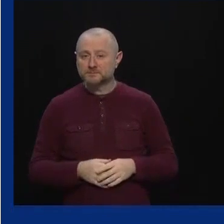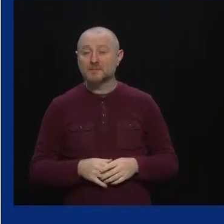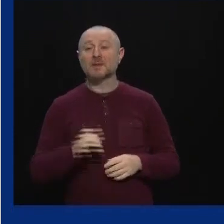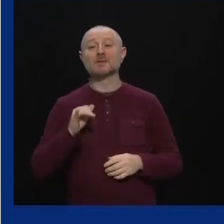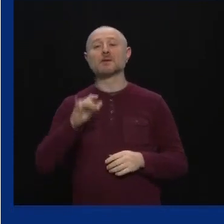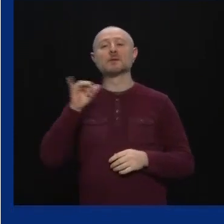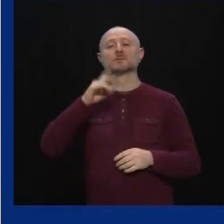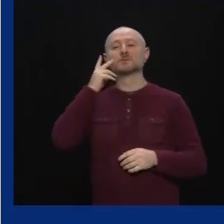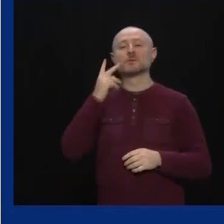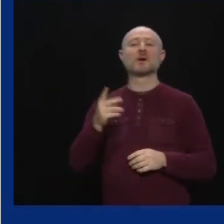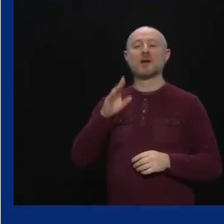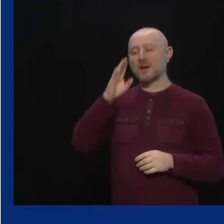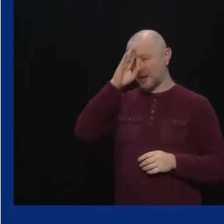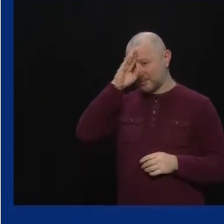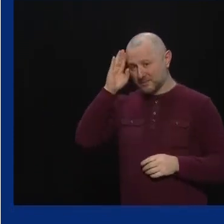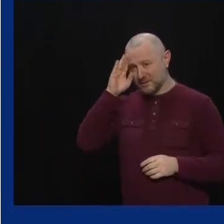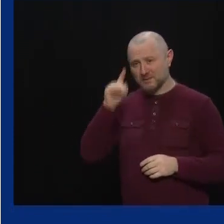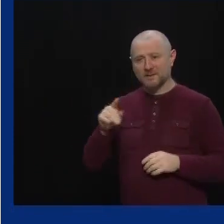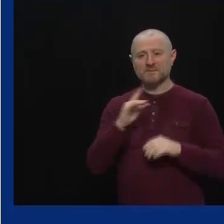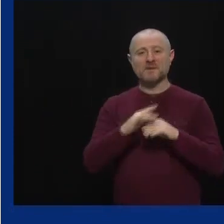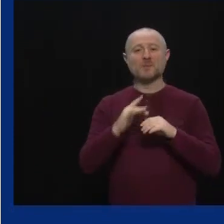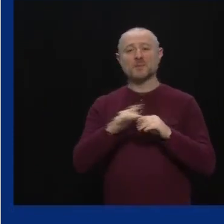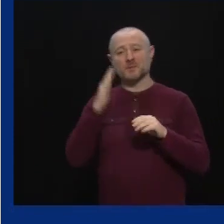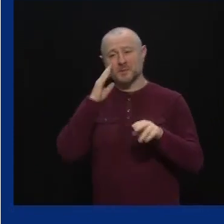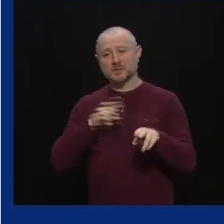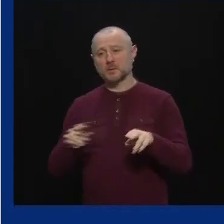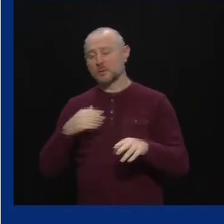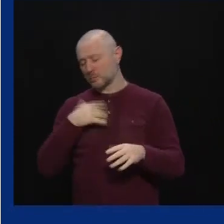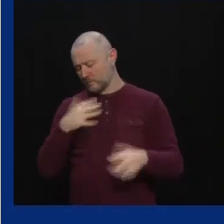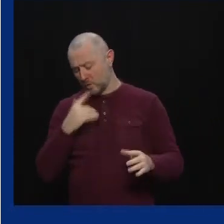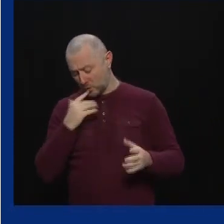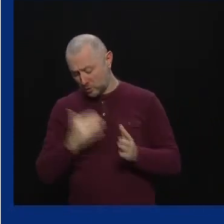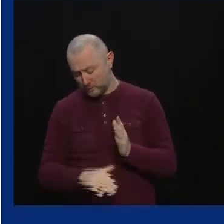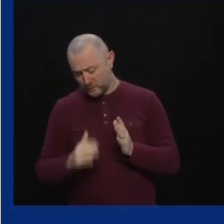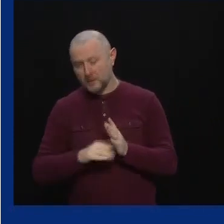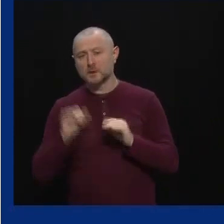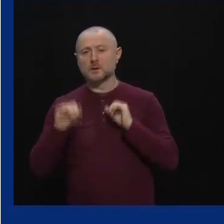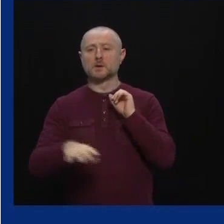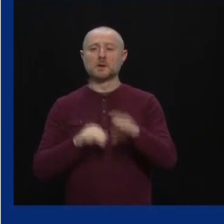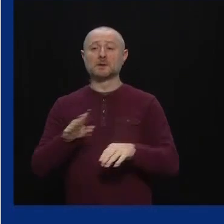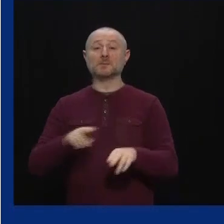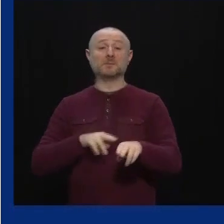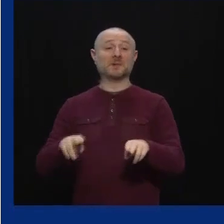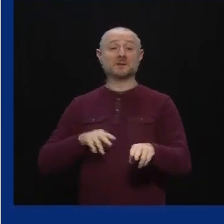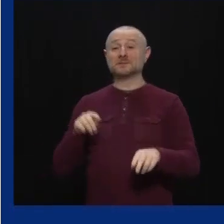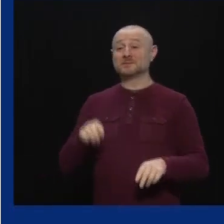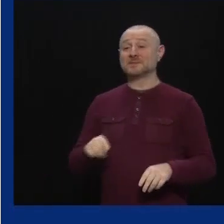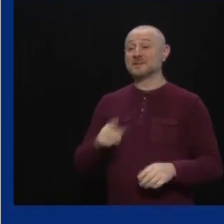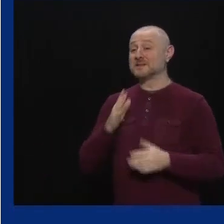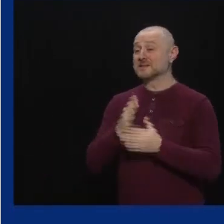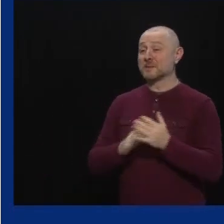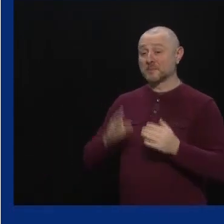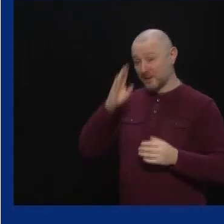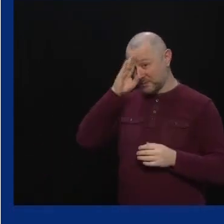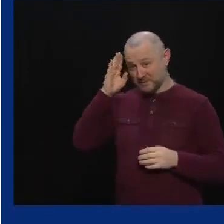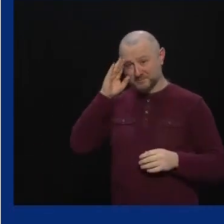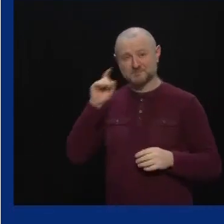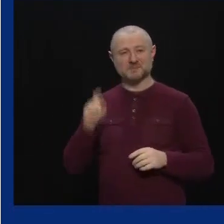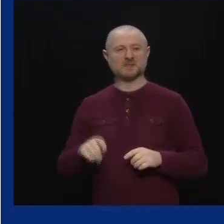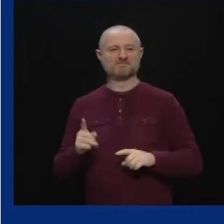HIGH INFECTIONS, LOWER THAN THAT'S THE COMBINATION TO LOOK AT.